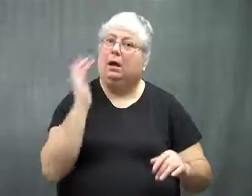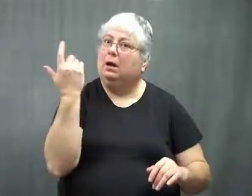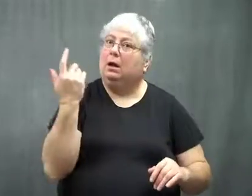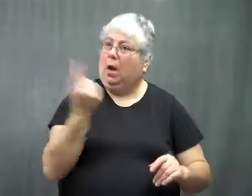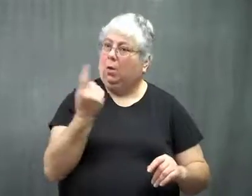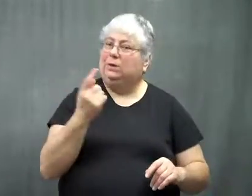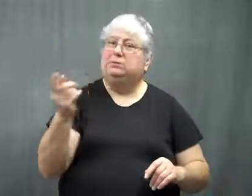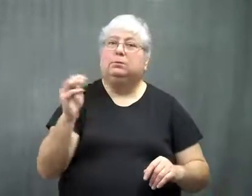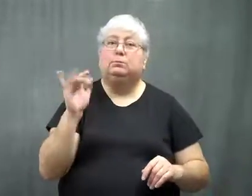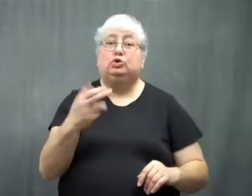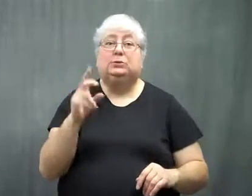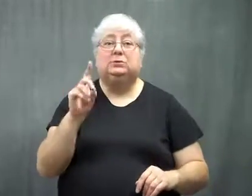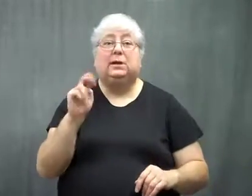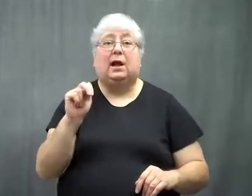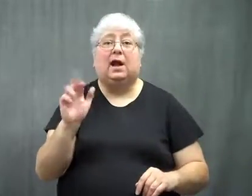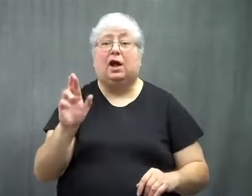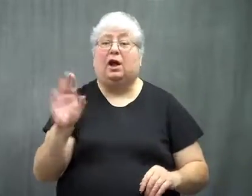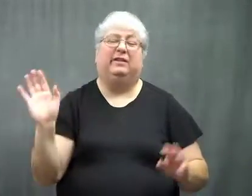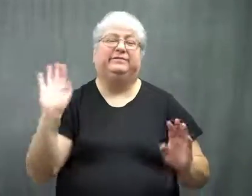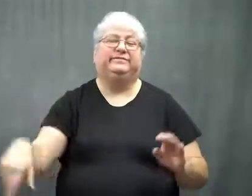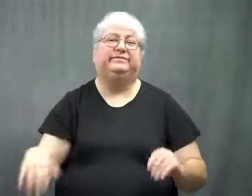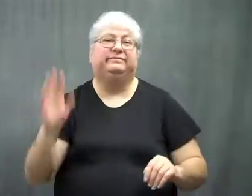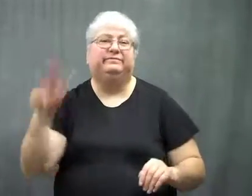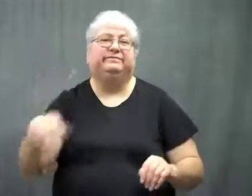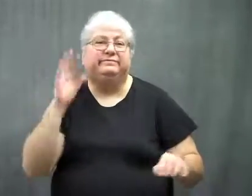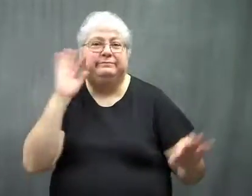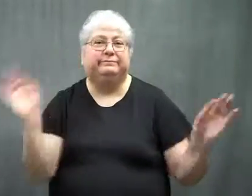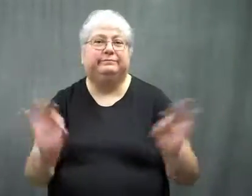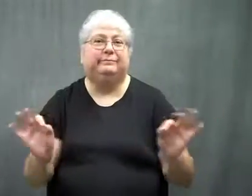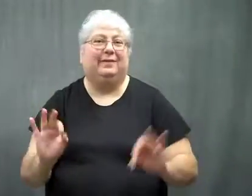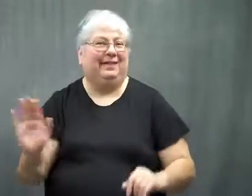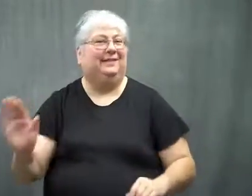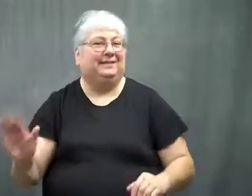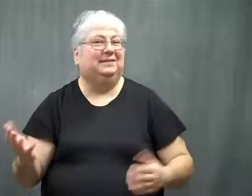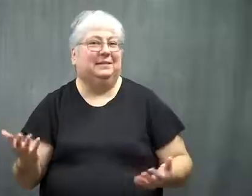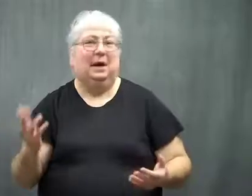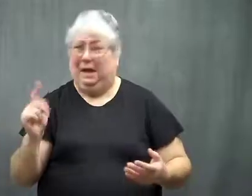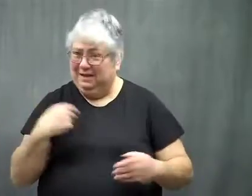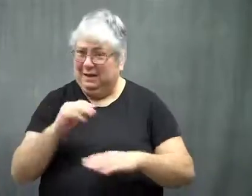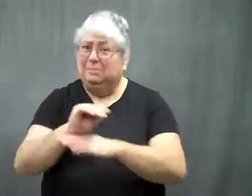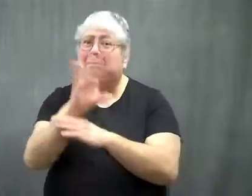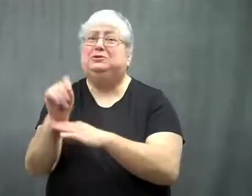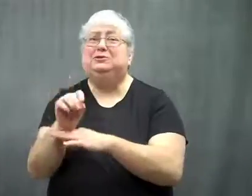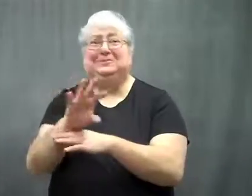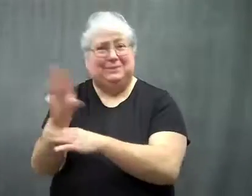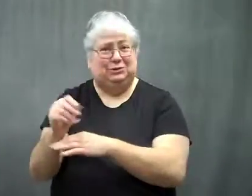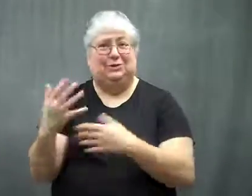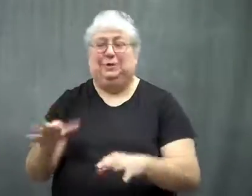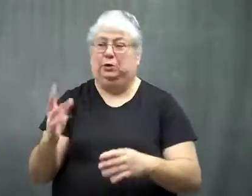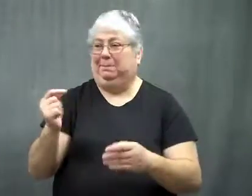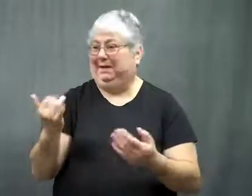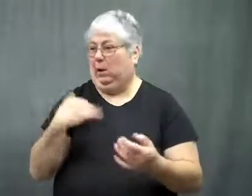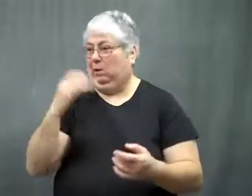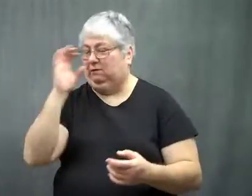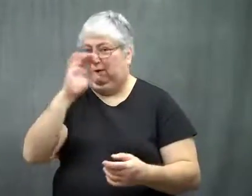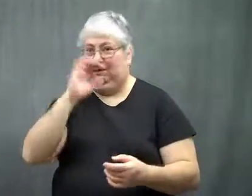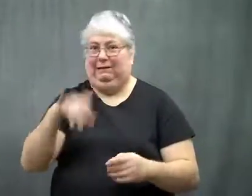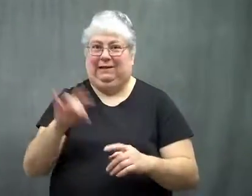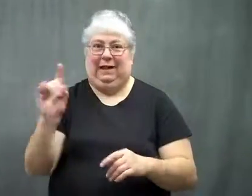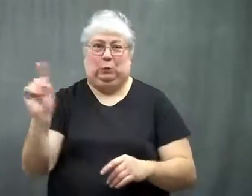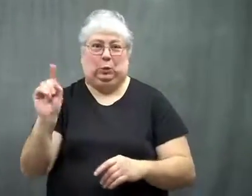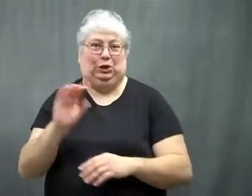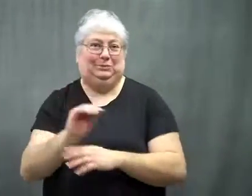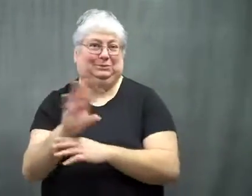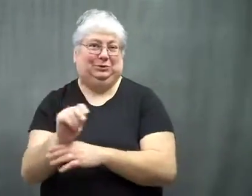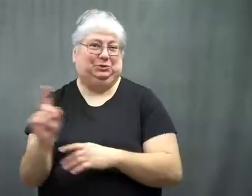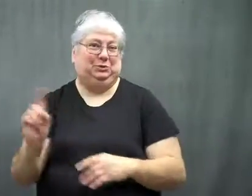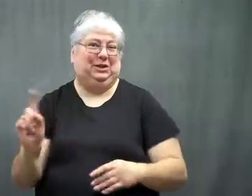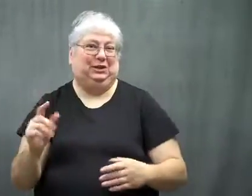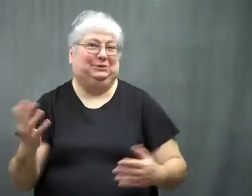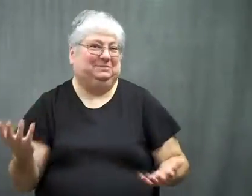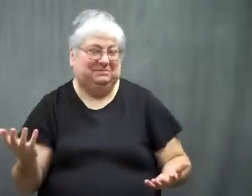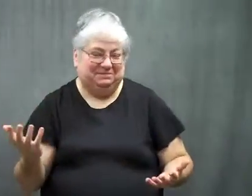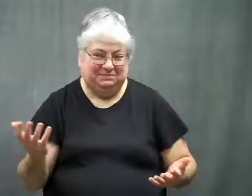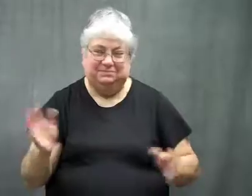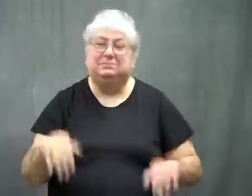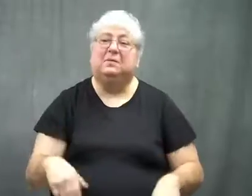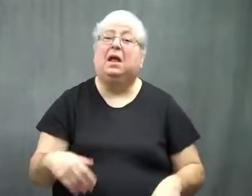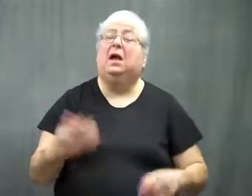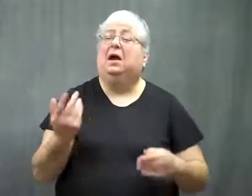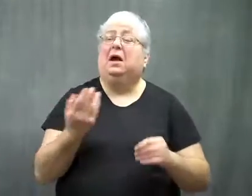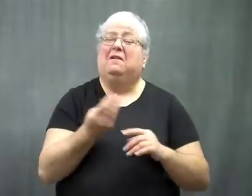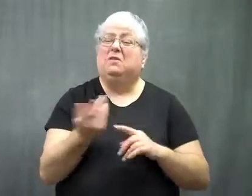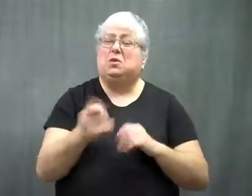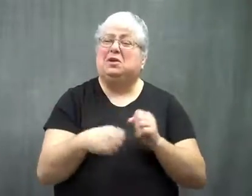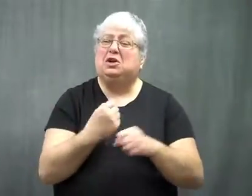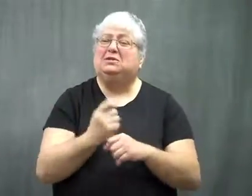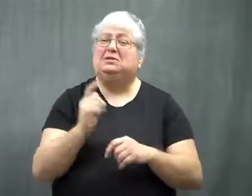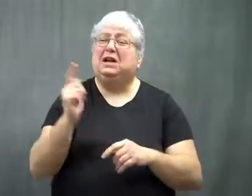The Michigan DNR always discounts such reports.